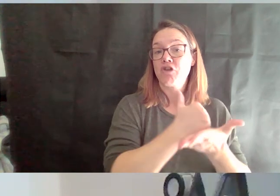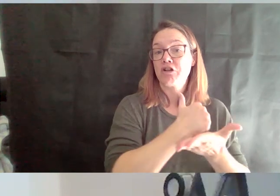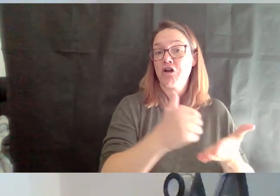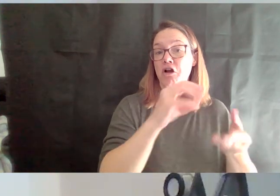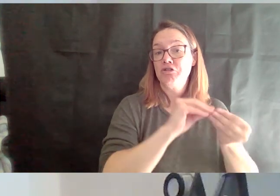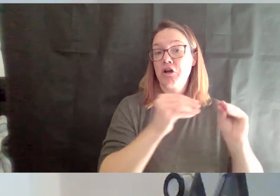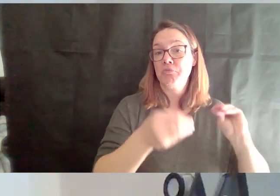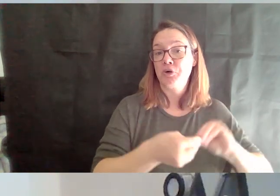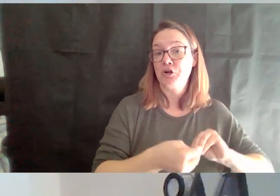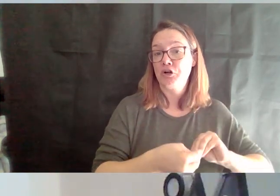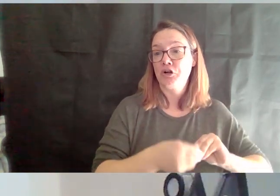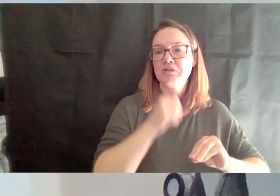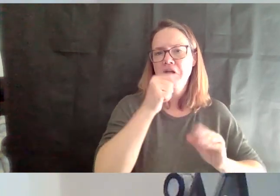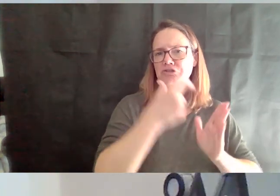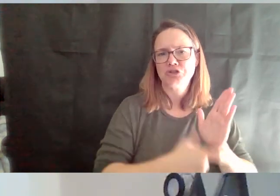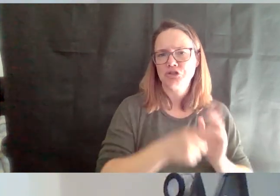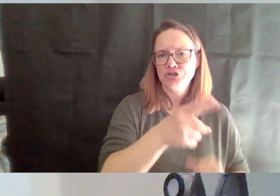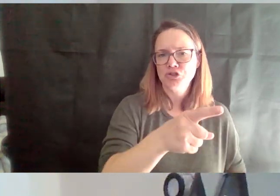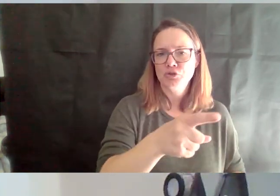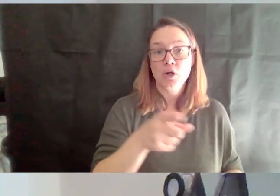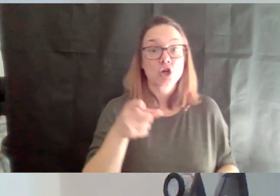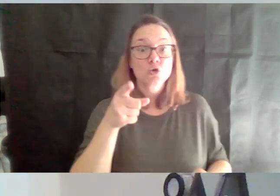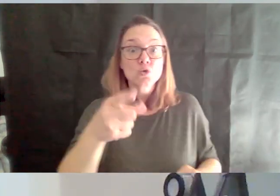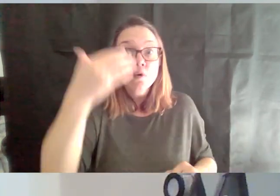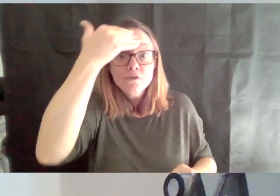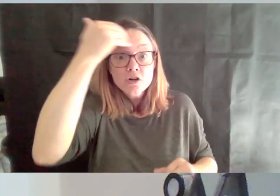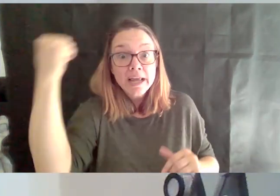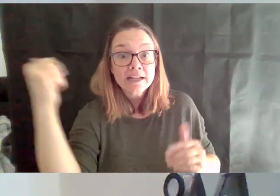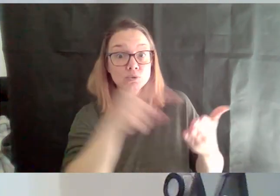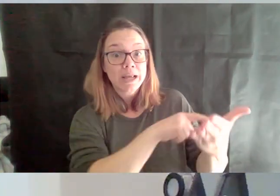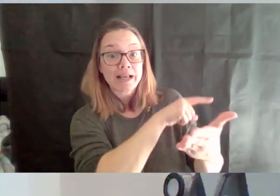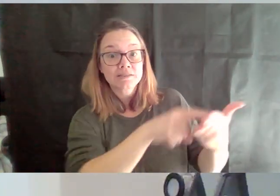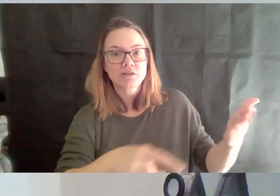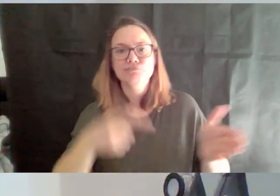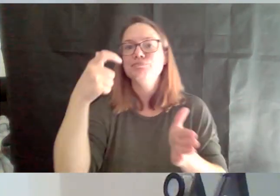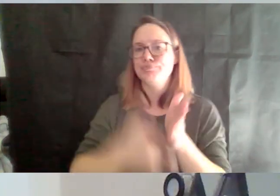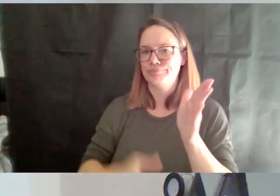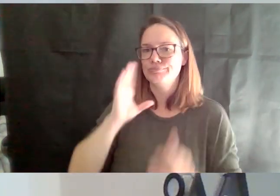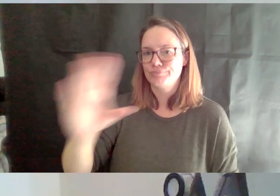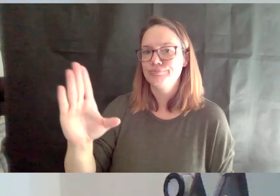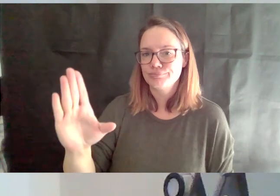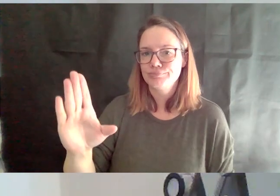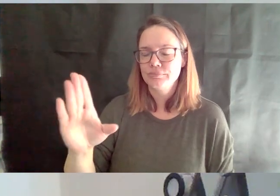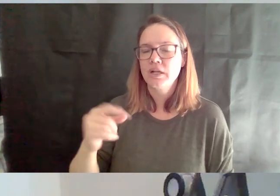You might forget to cancel and they might charge you. So one thing that I tell the people in our program,